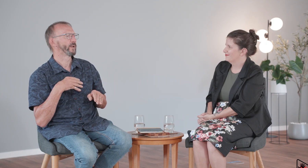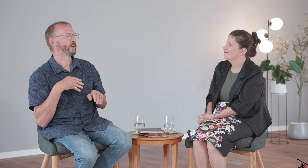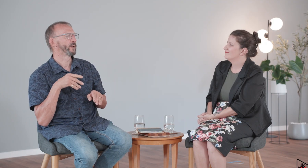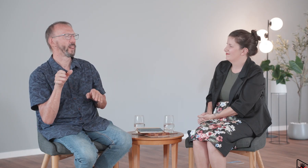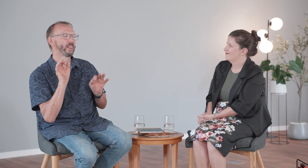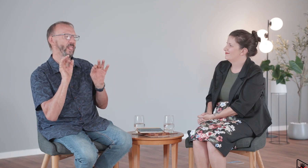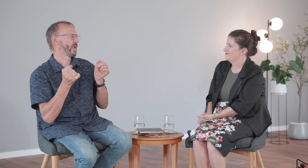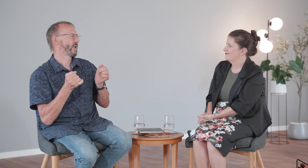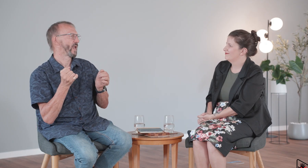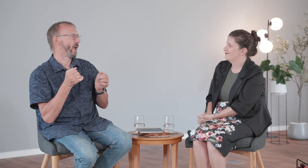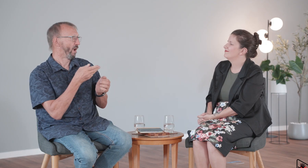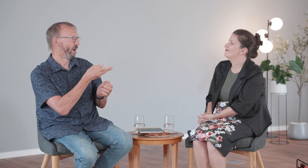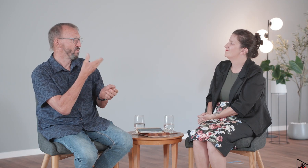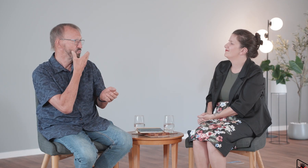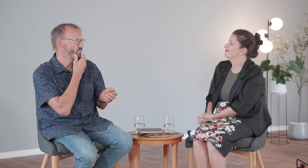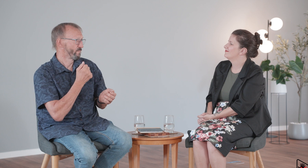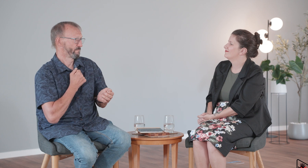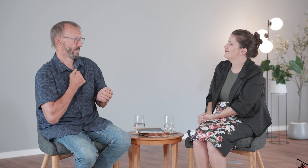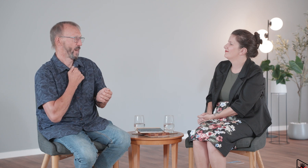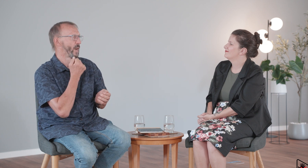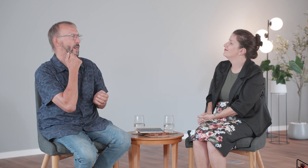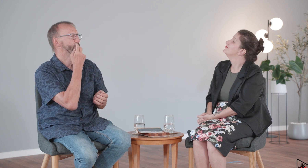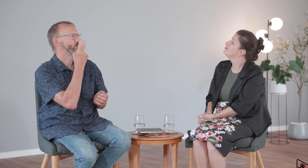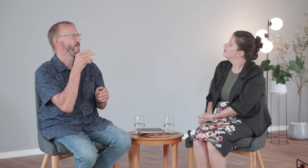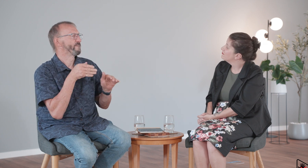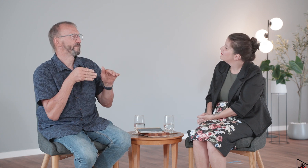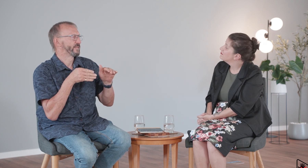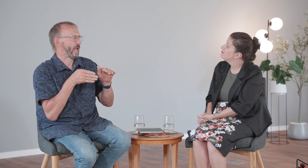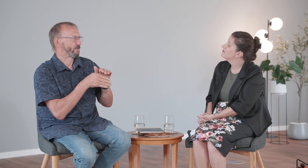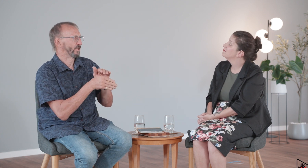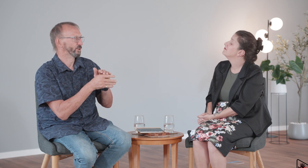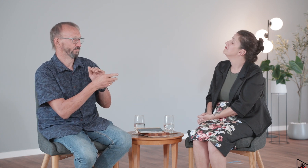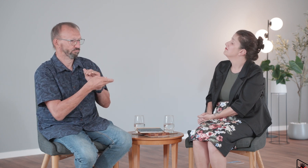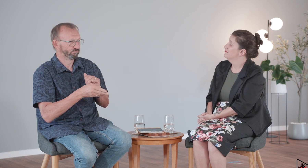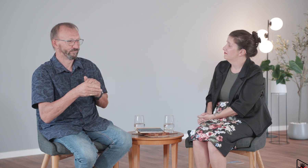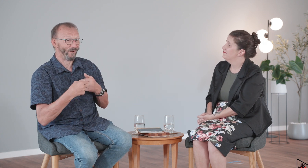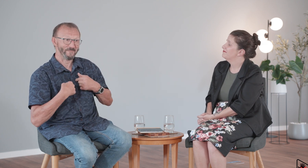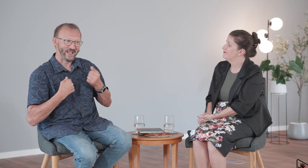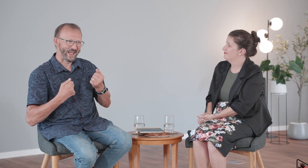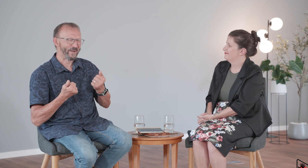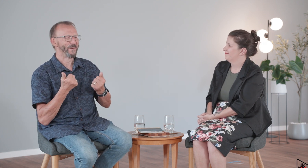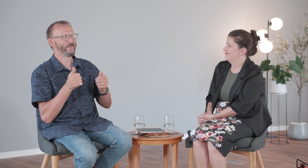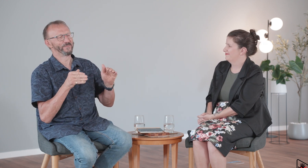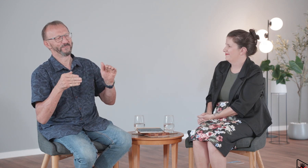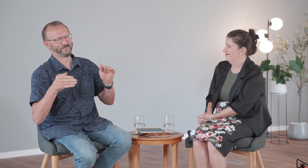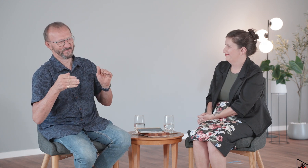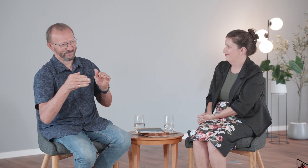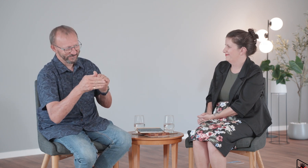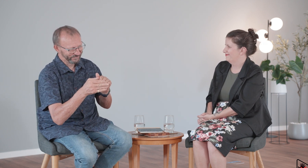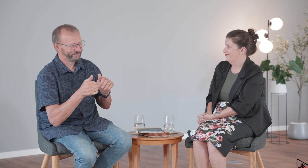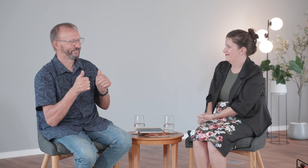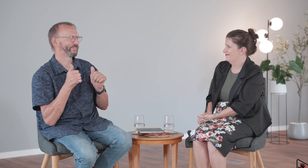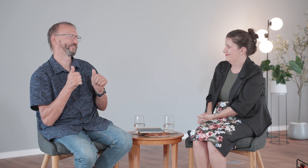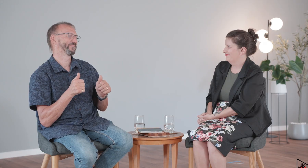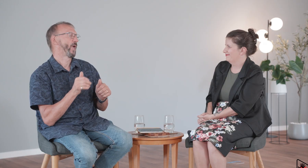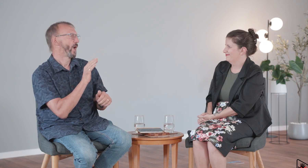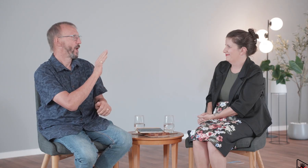was this old woman that didn't have a car, and she offered her garage up. And so my car could live in